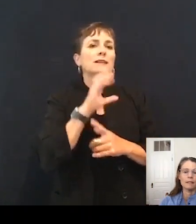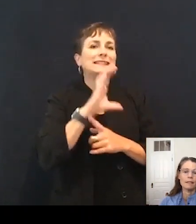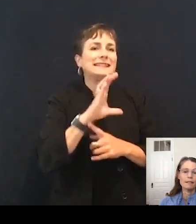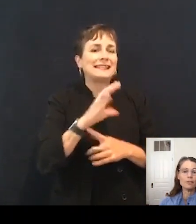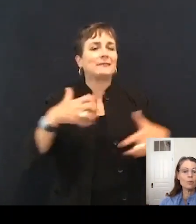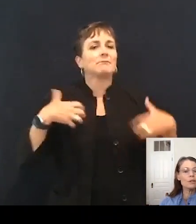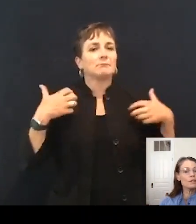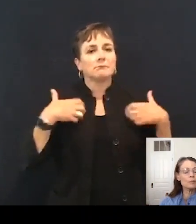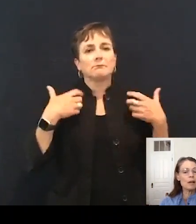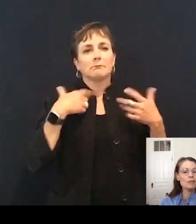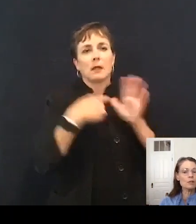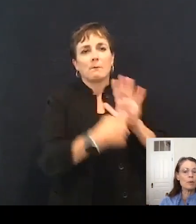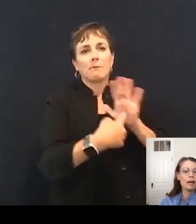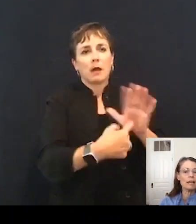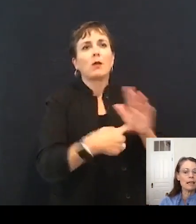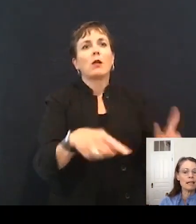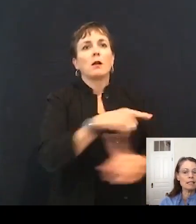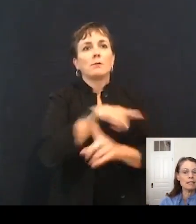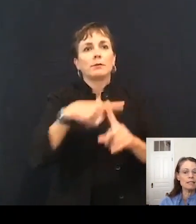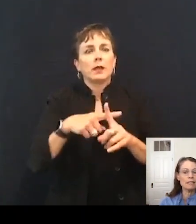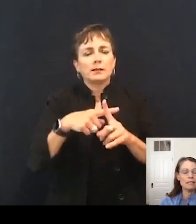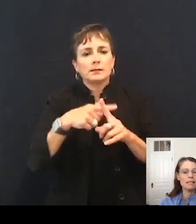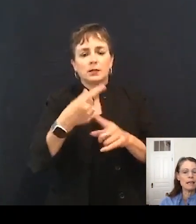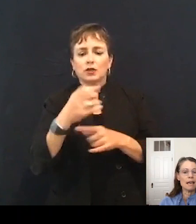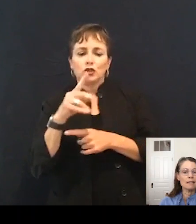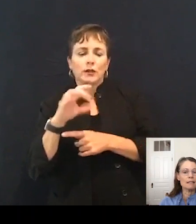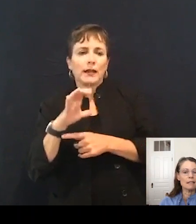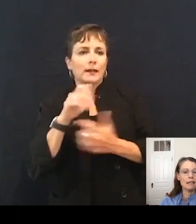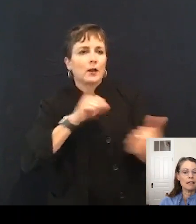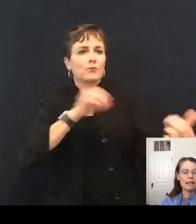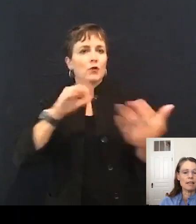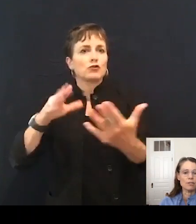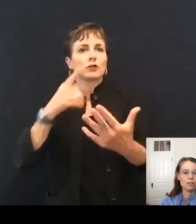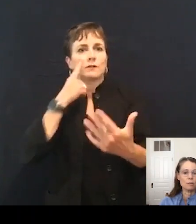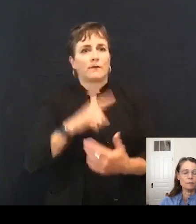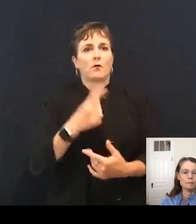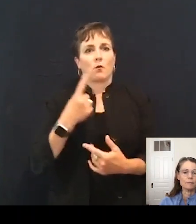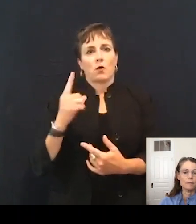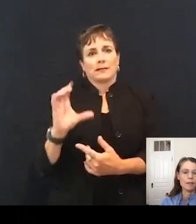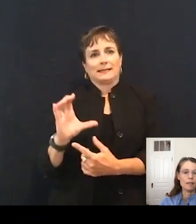This work is sponsored by NIDCD at NIH.